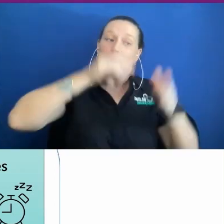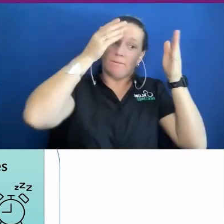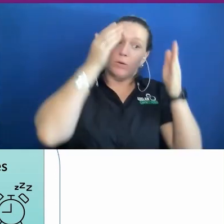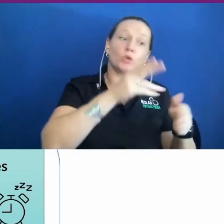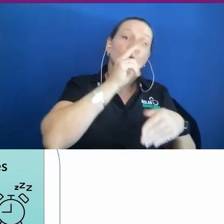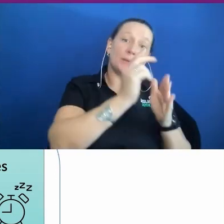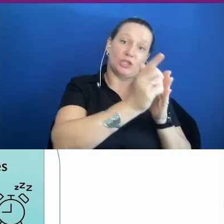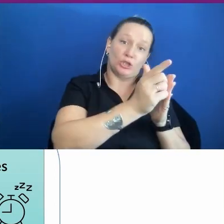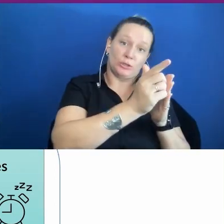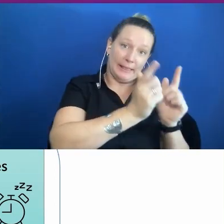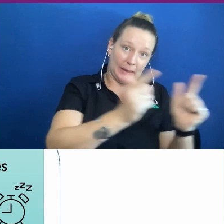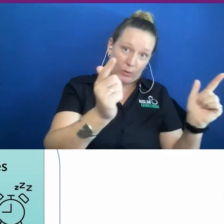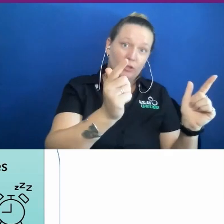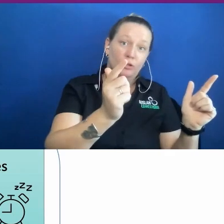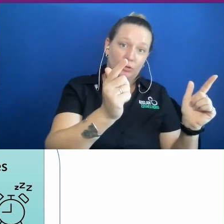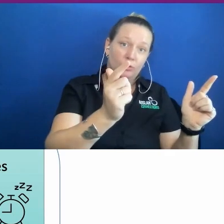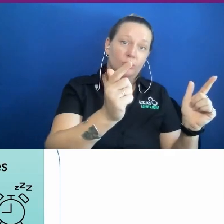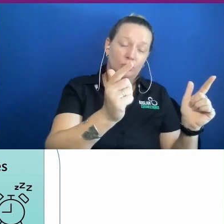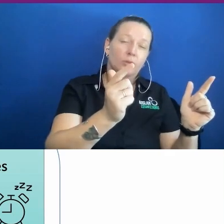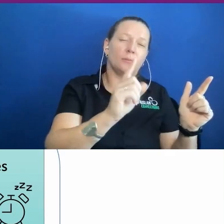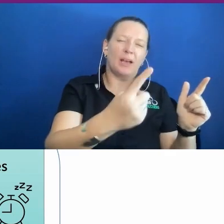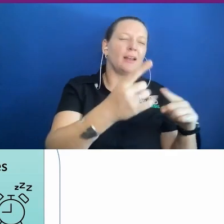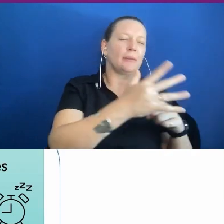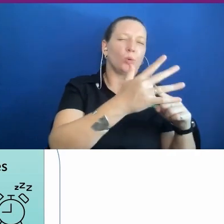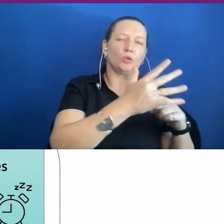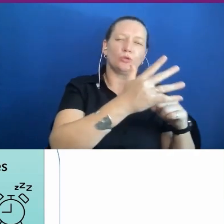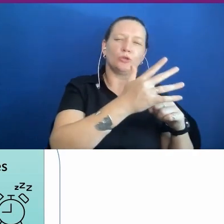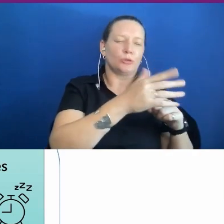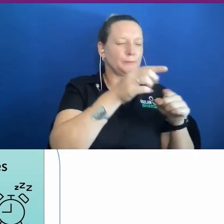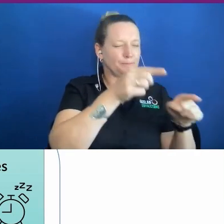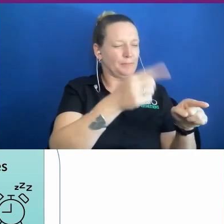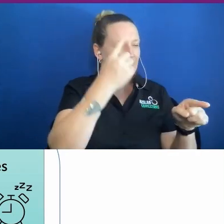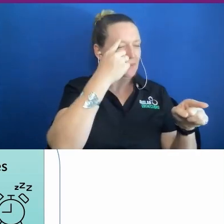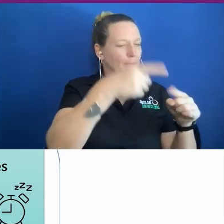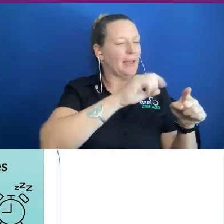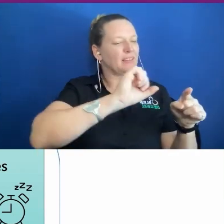speech and language within the profile of within the entire medical and neurodevelopmental profile,